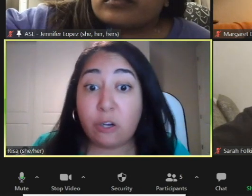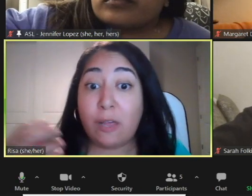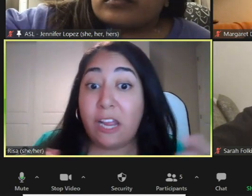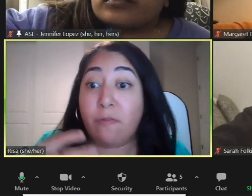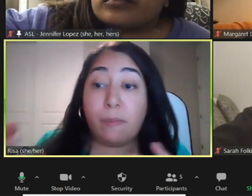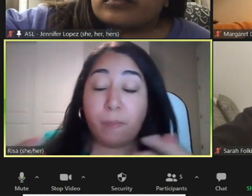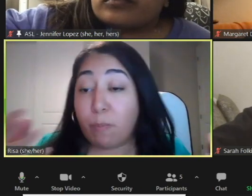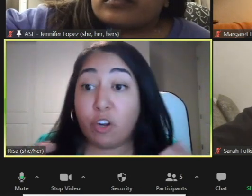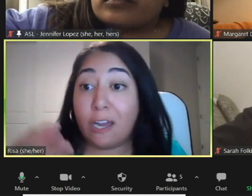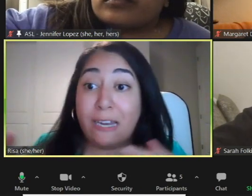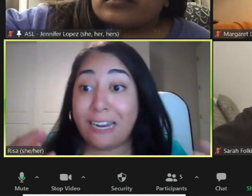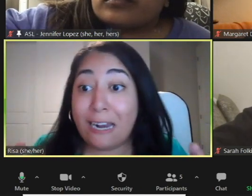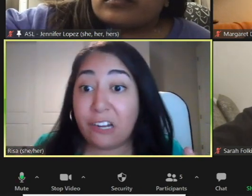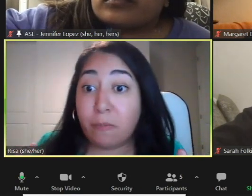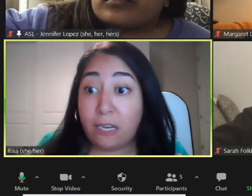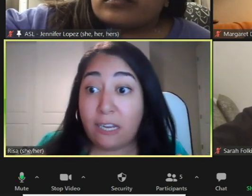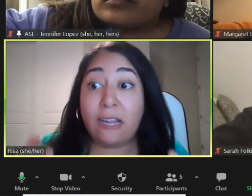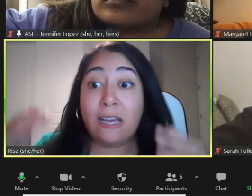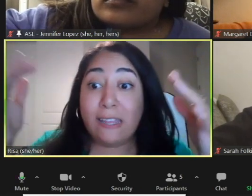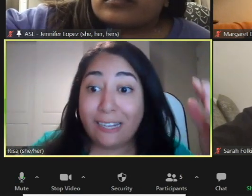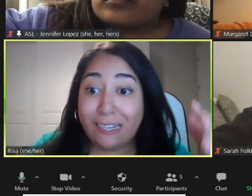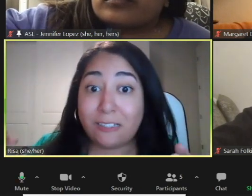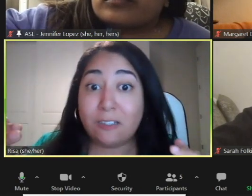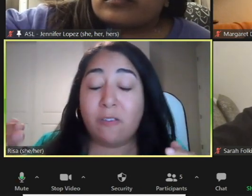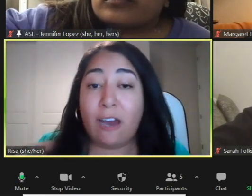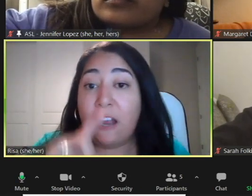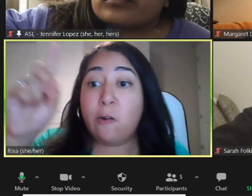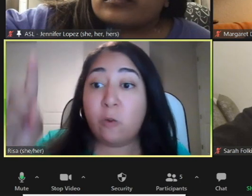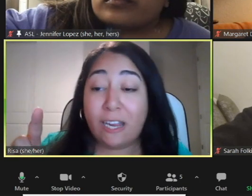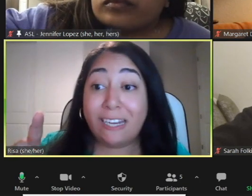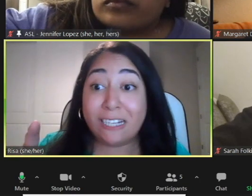So that if people are coming in and out in the meeting, they can easily find who they need to pin